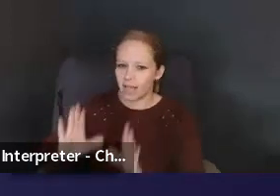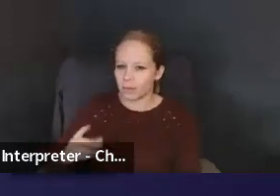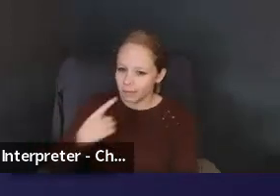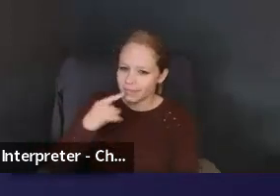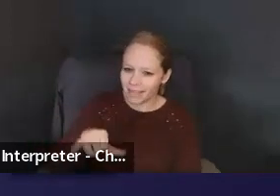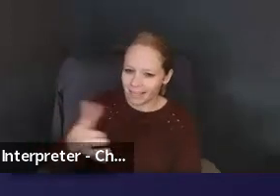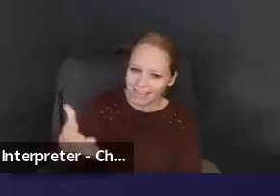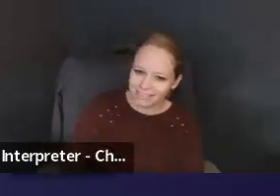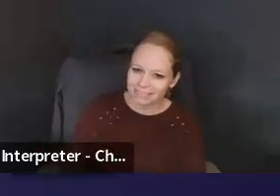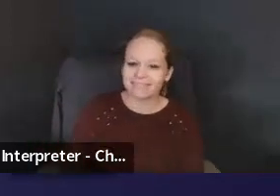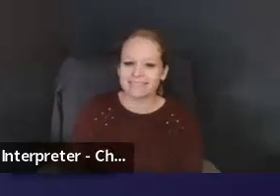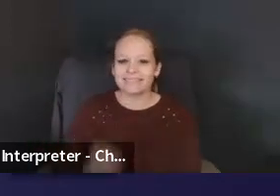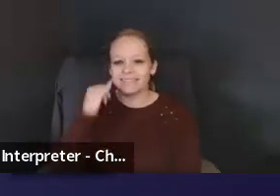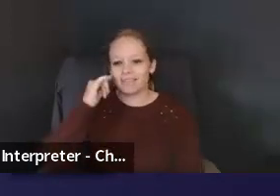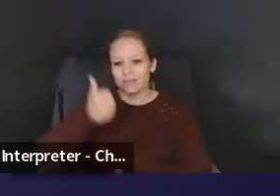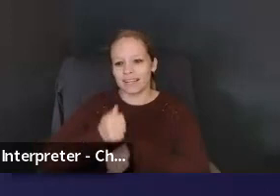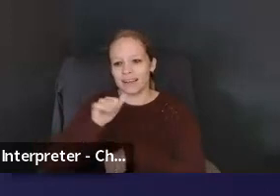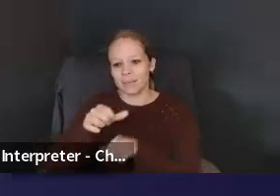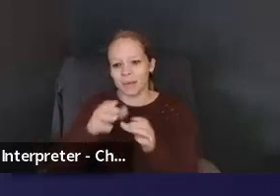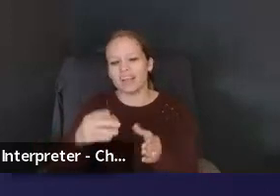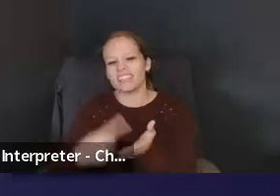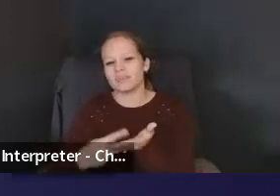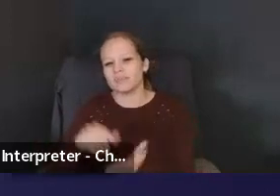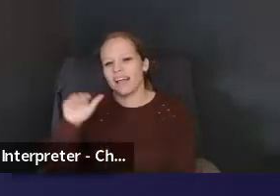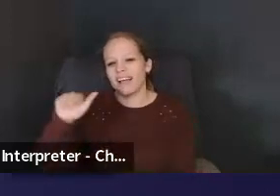lay it out in this way and I asked Mykal for some advice a few days ago and he sent